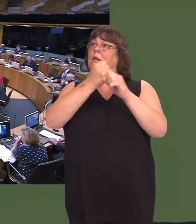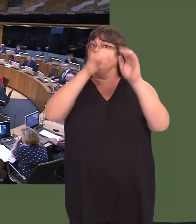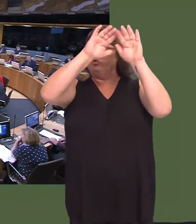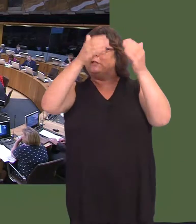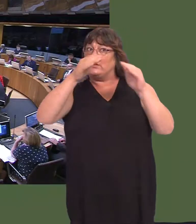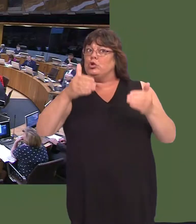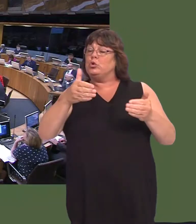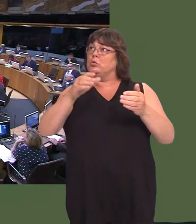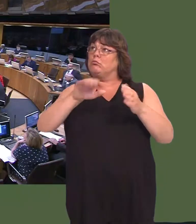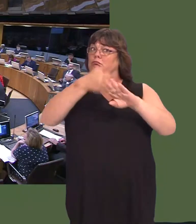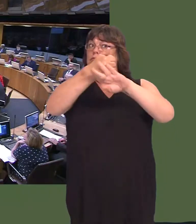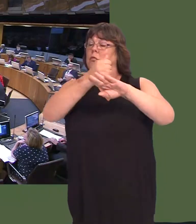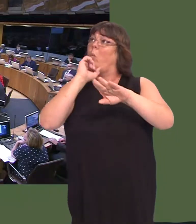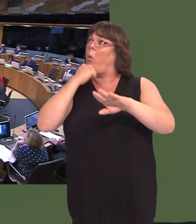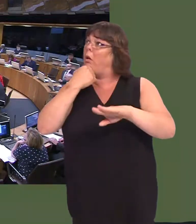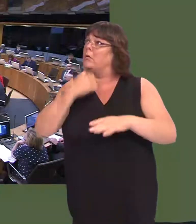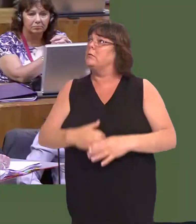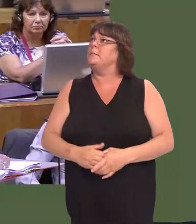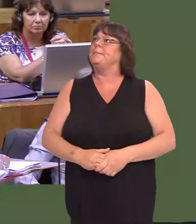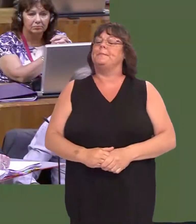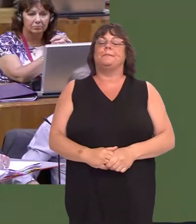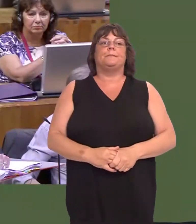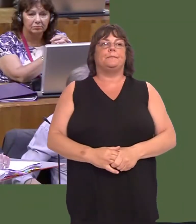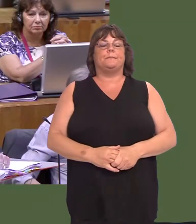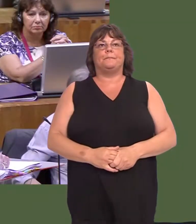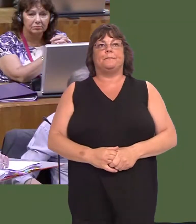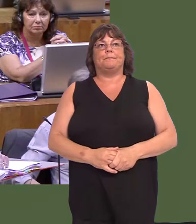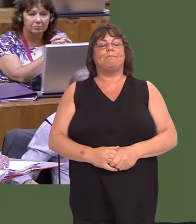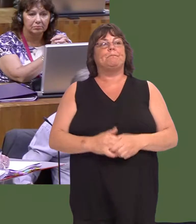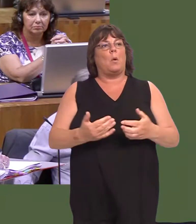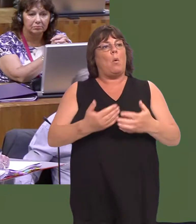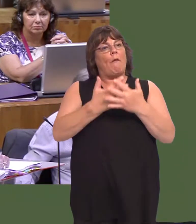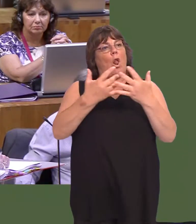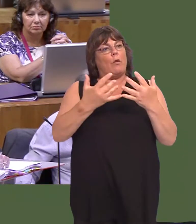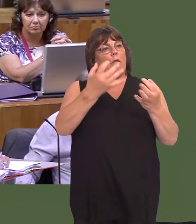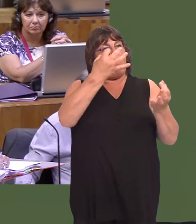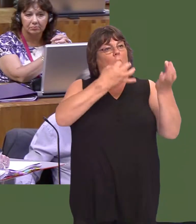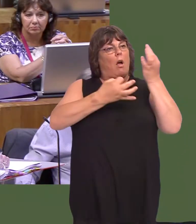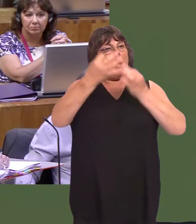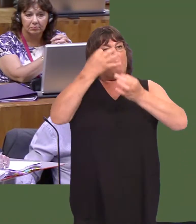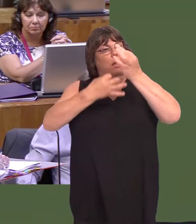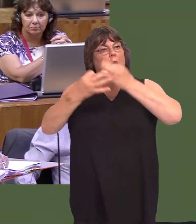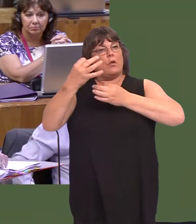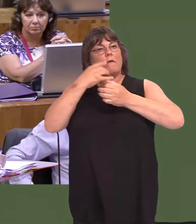Carwyn Jones: Well, we receive a number of applications in terms of supporting the erection